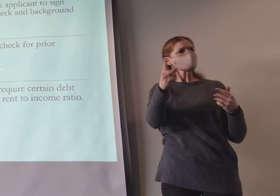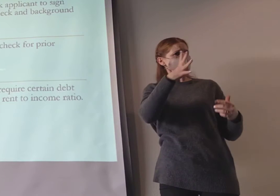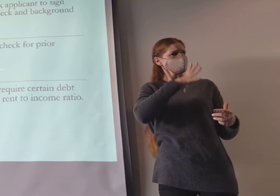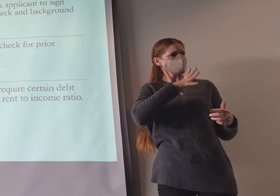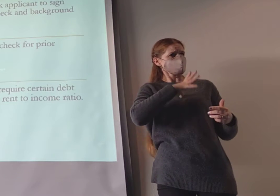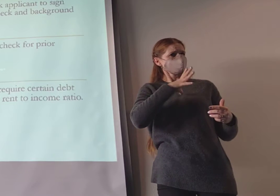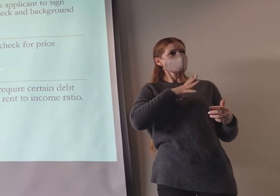tenants.